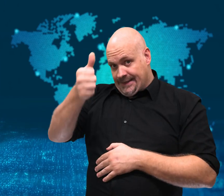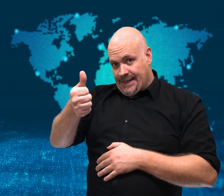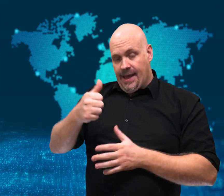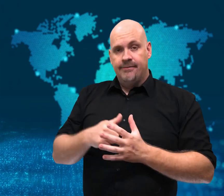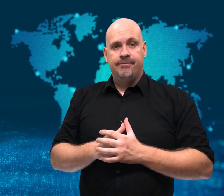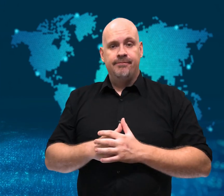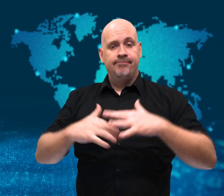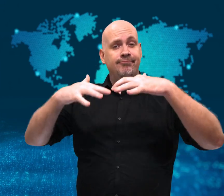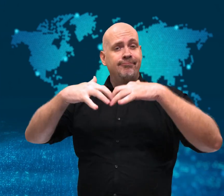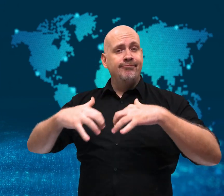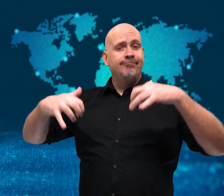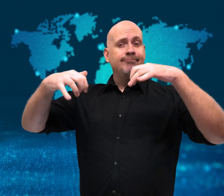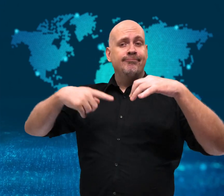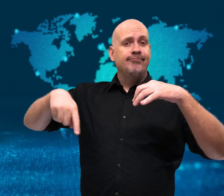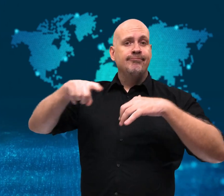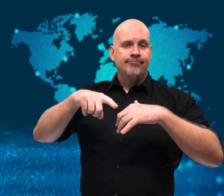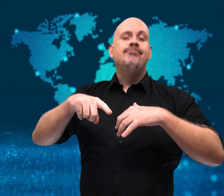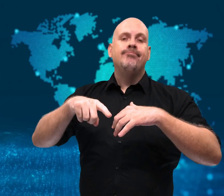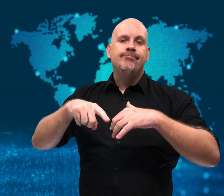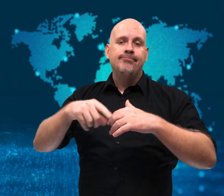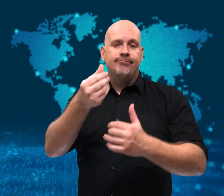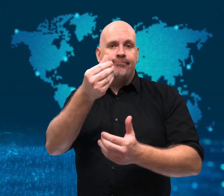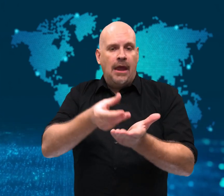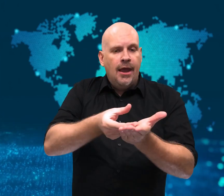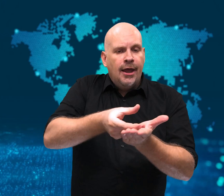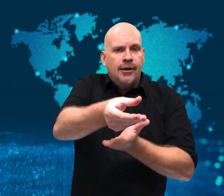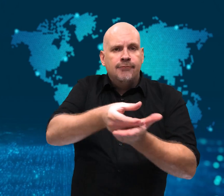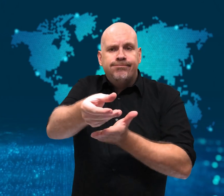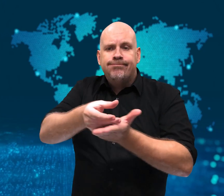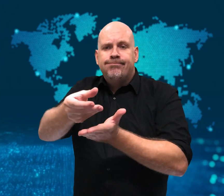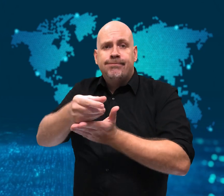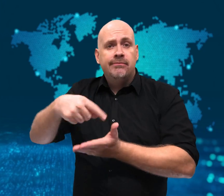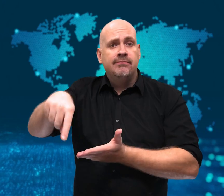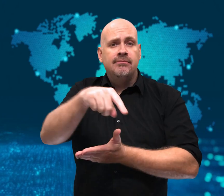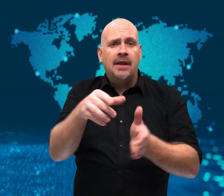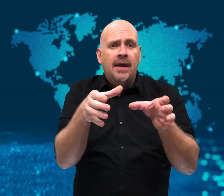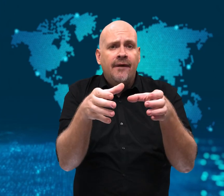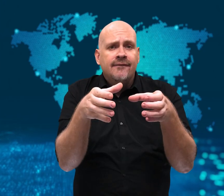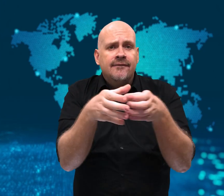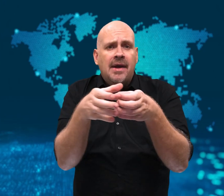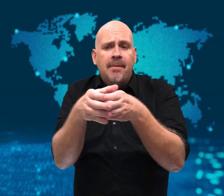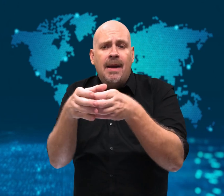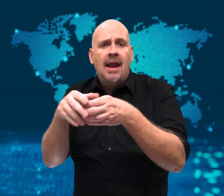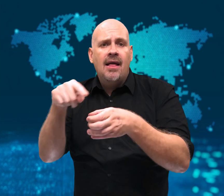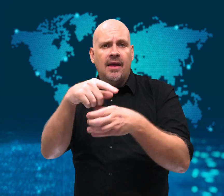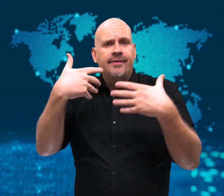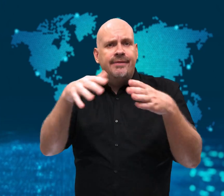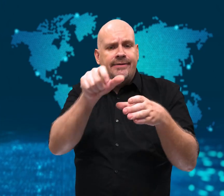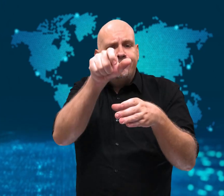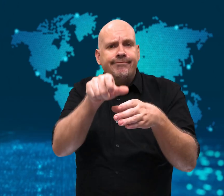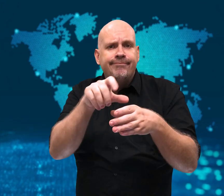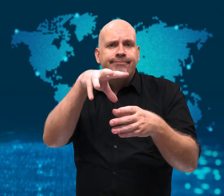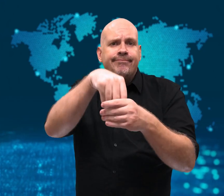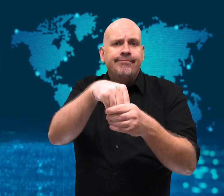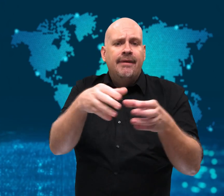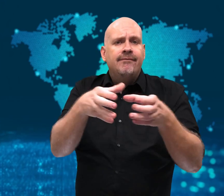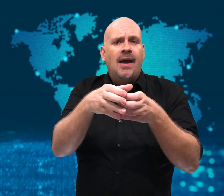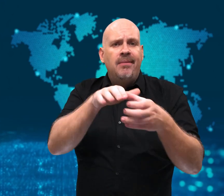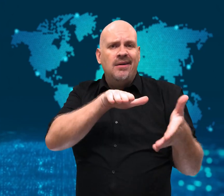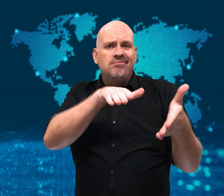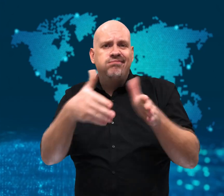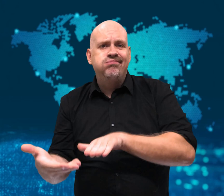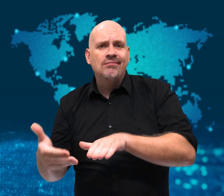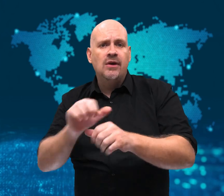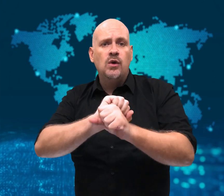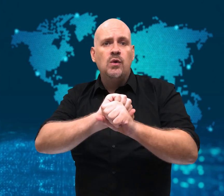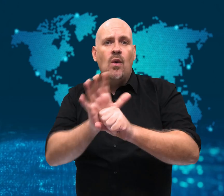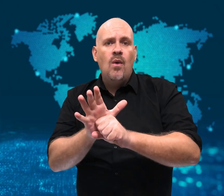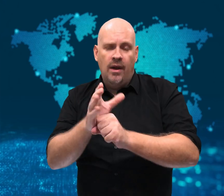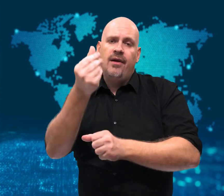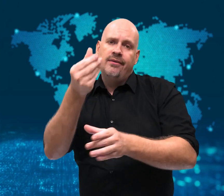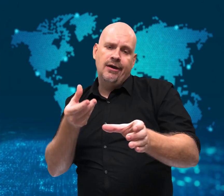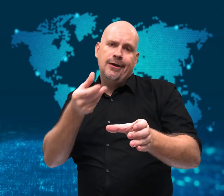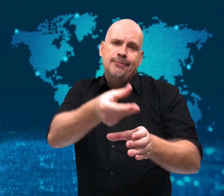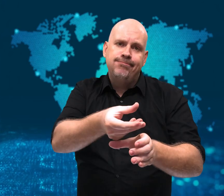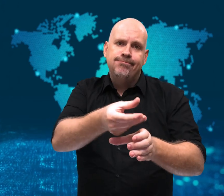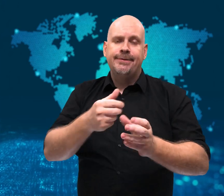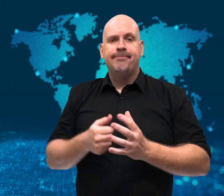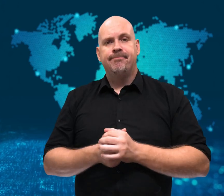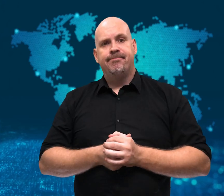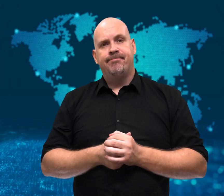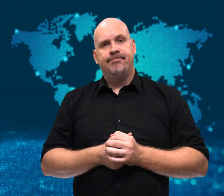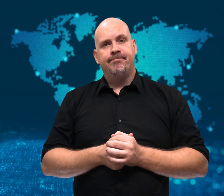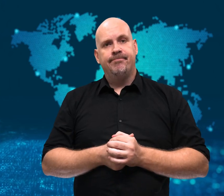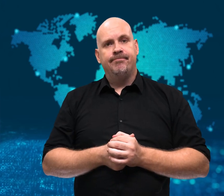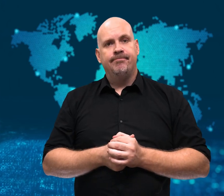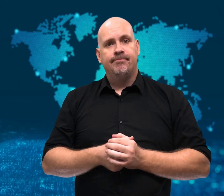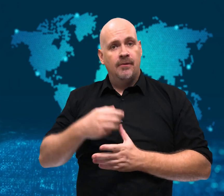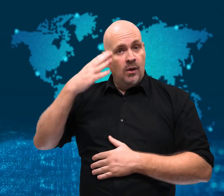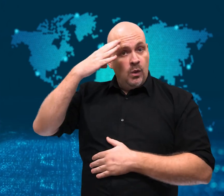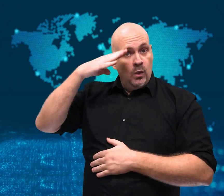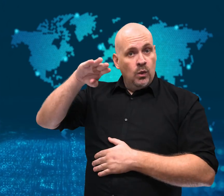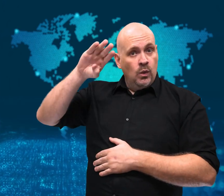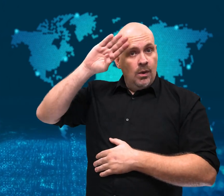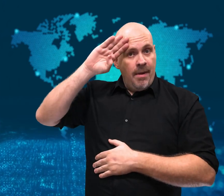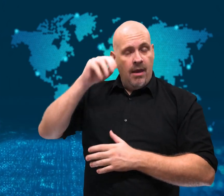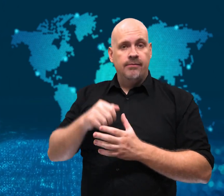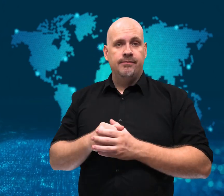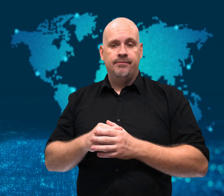Payments for every COVID-19 death.